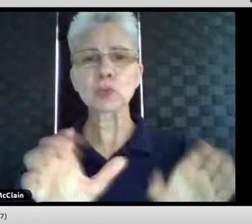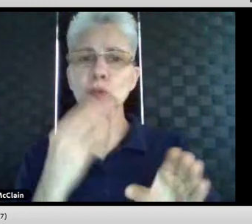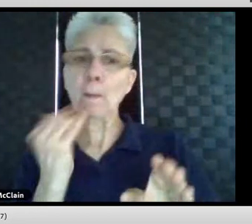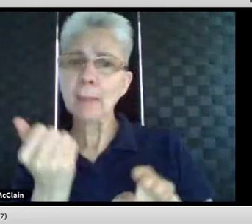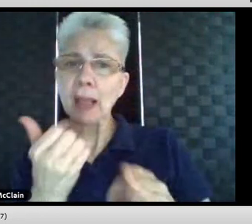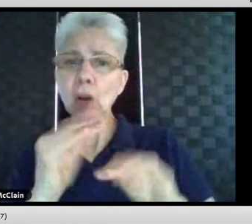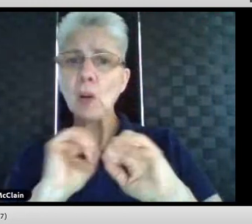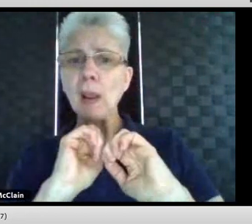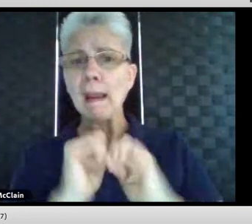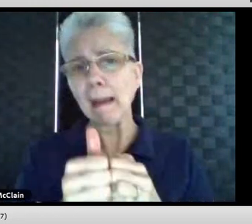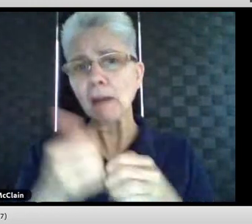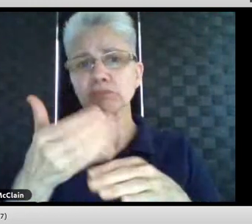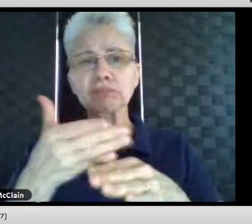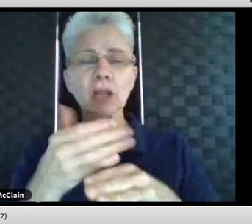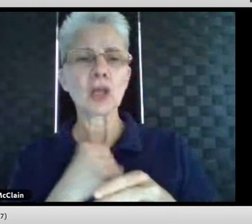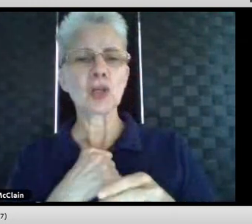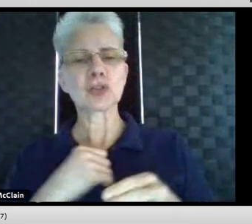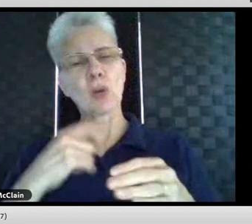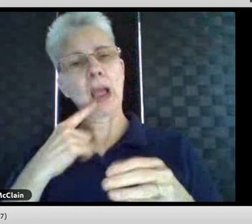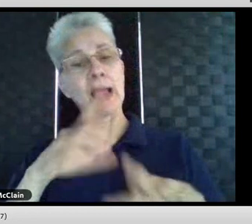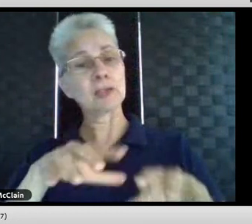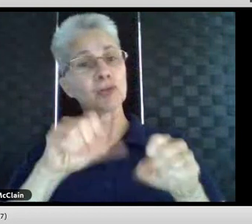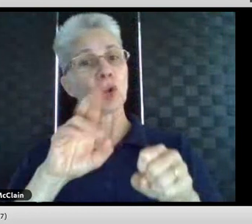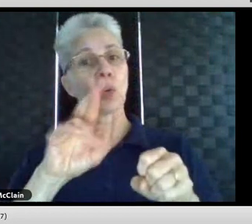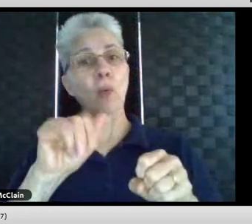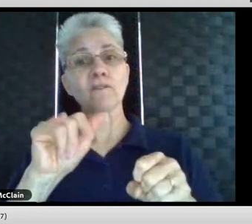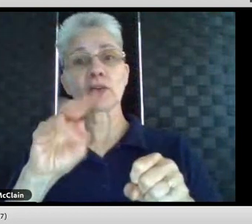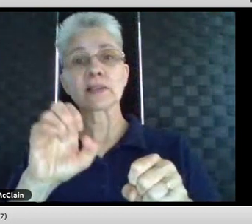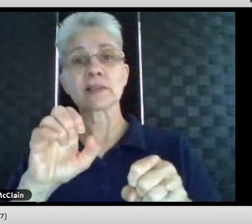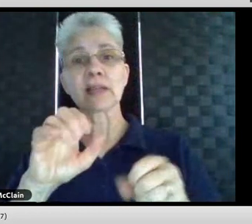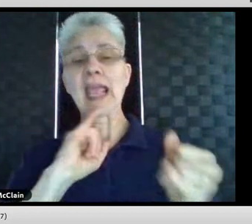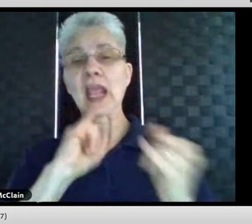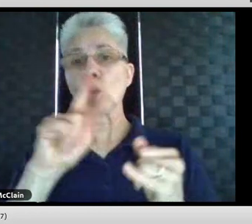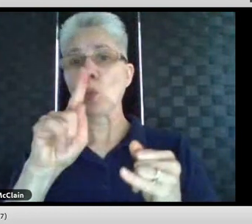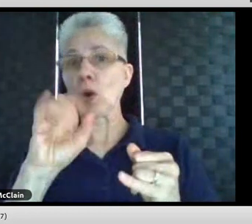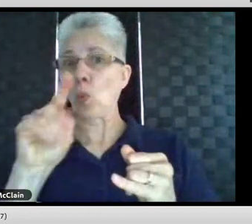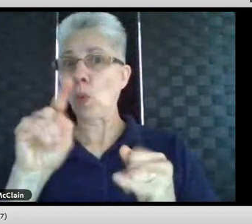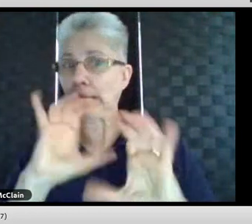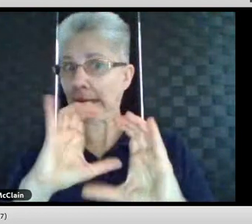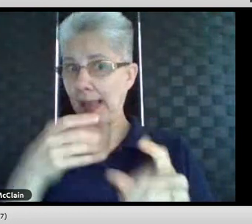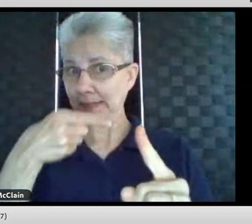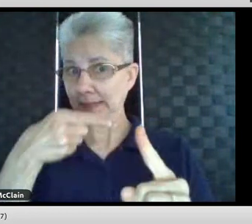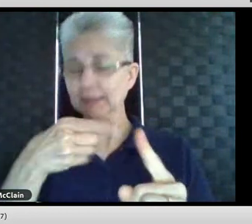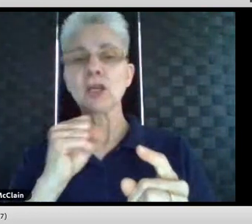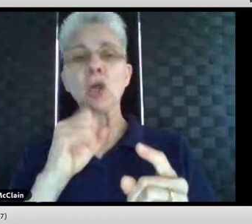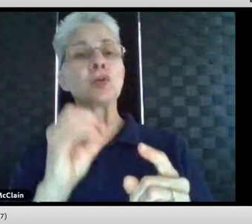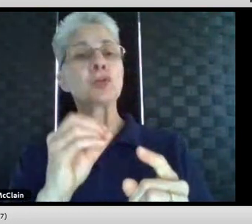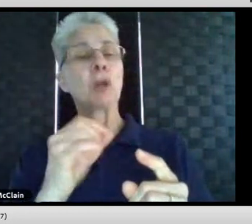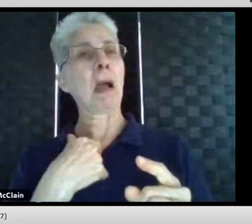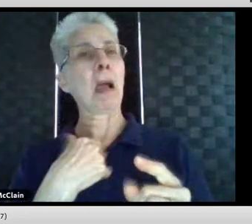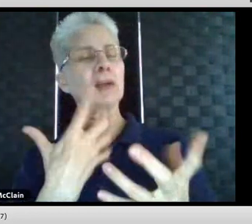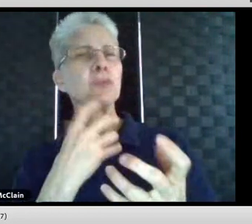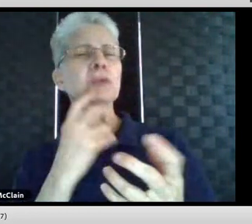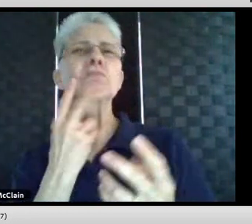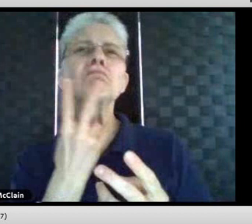All those things, and so I took a reverence-interview-101 class, so I just wanted to include some of those things,